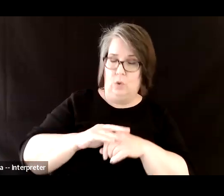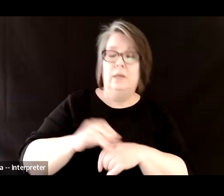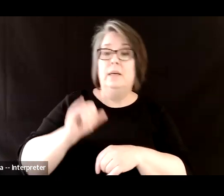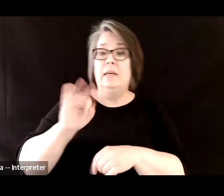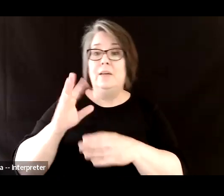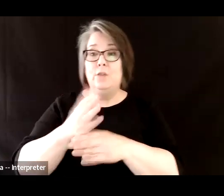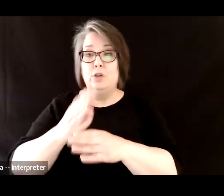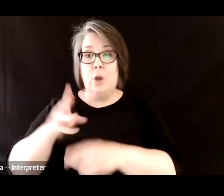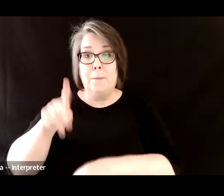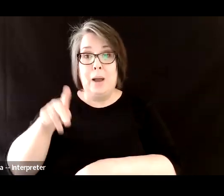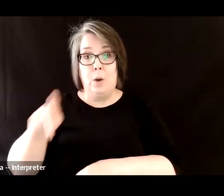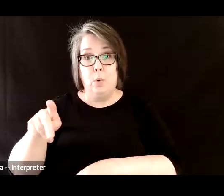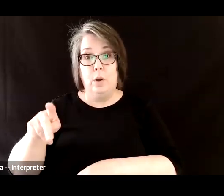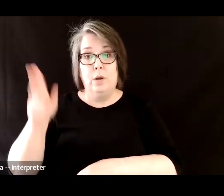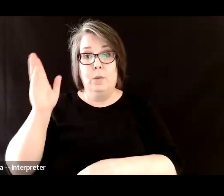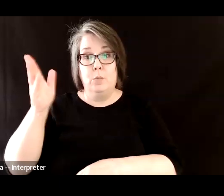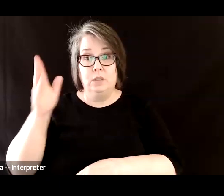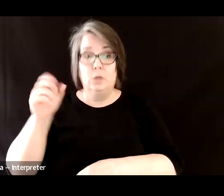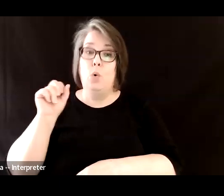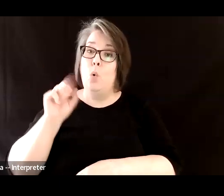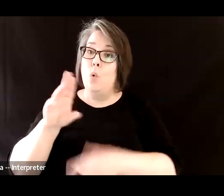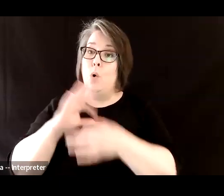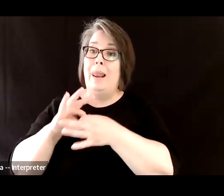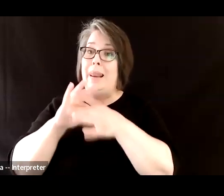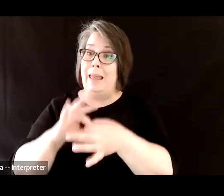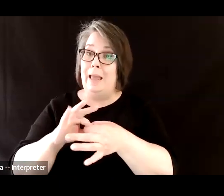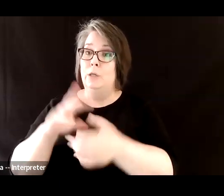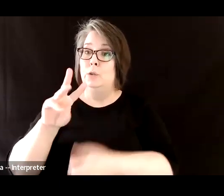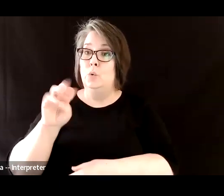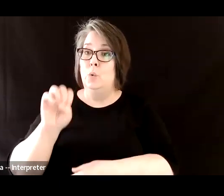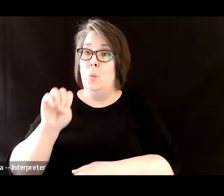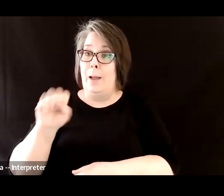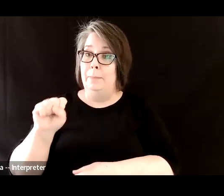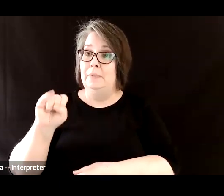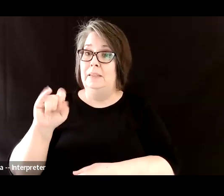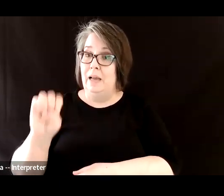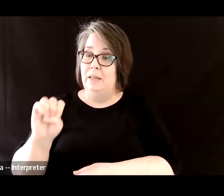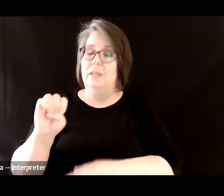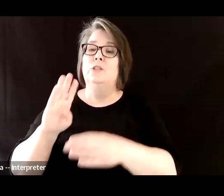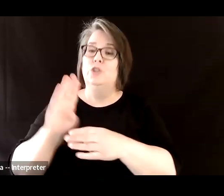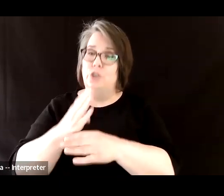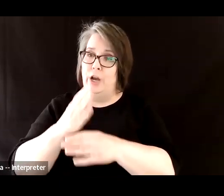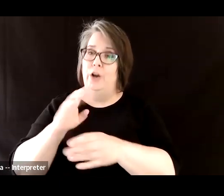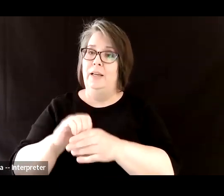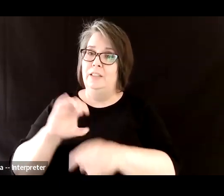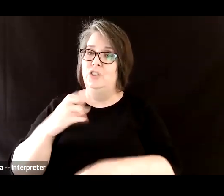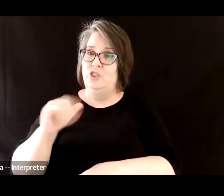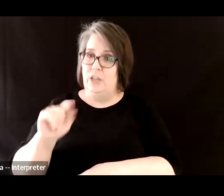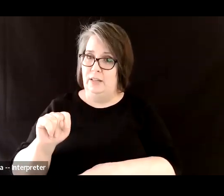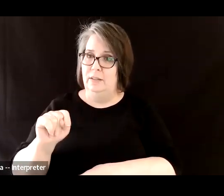presentation like this, or you are linking to a website, share those things in chat. We have been sharing links to